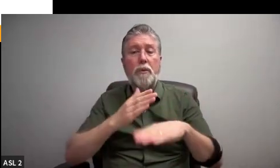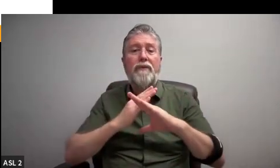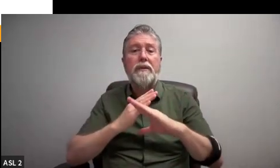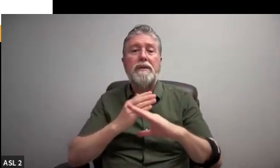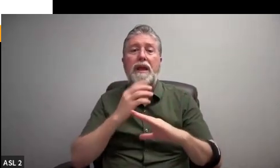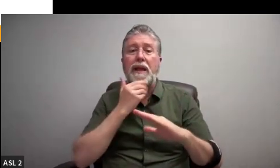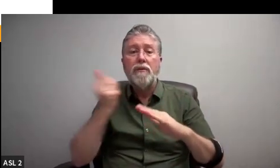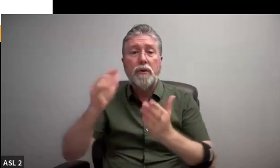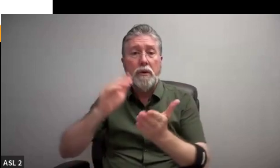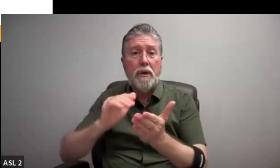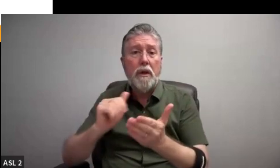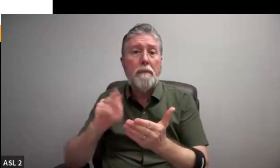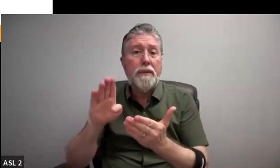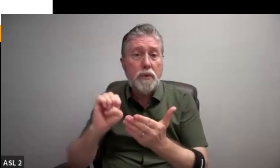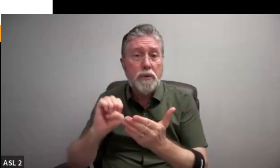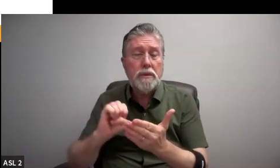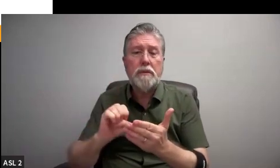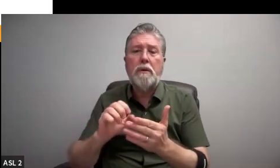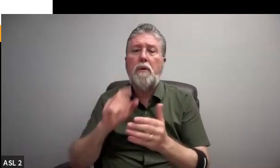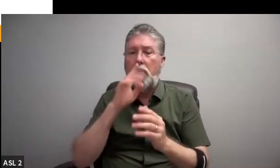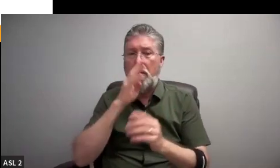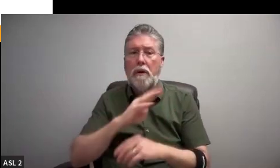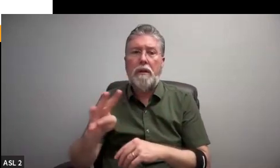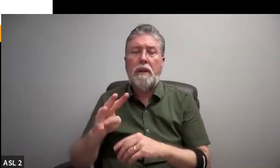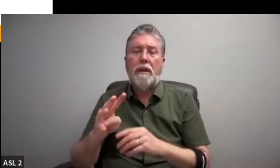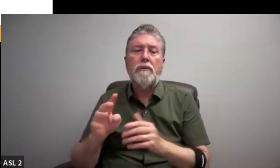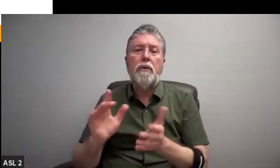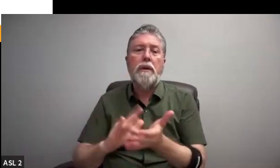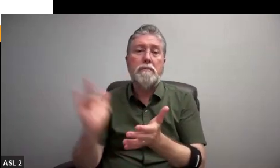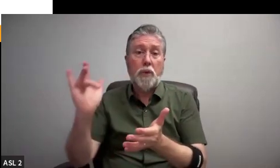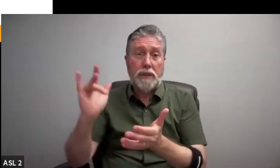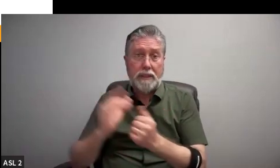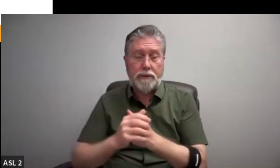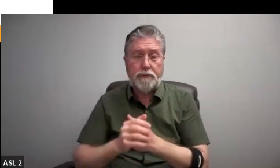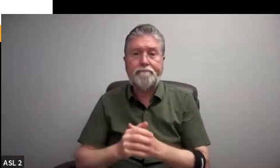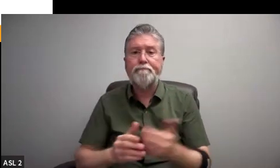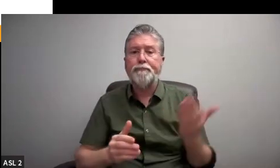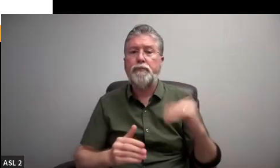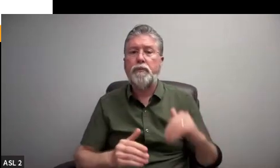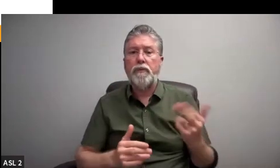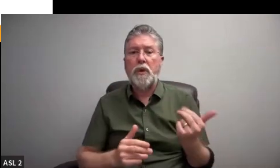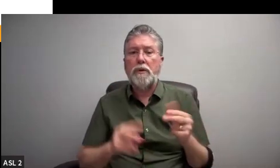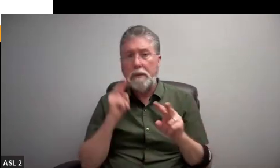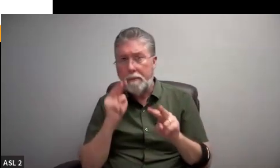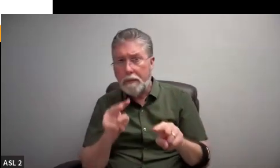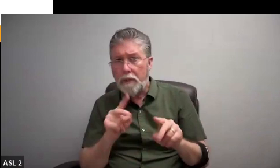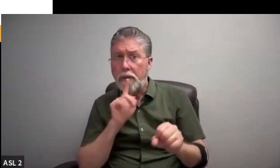and exploitation. Number 13 on the slide: monitoring of assurances. Older Americans